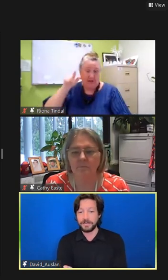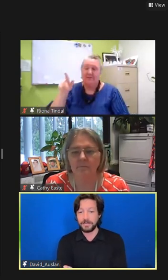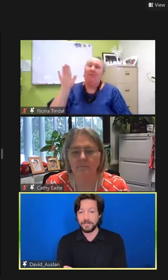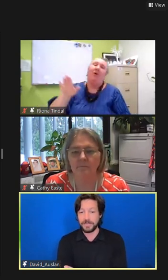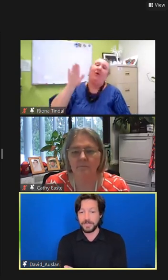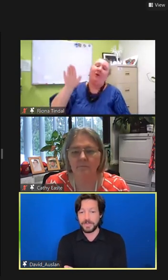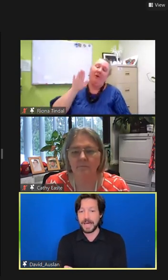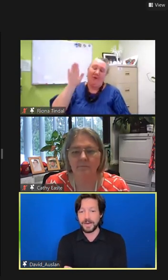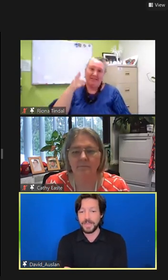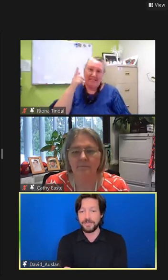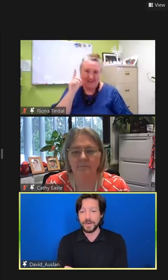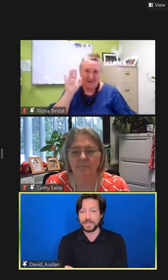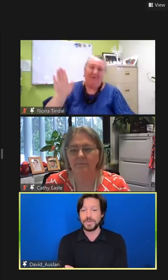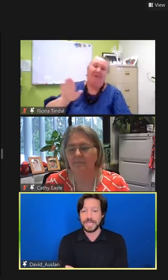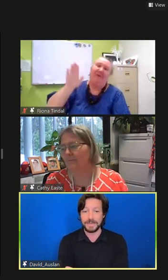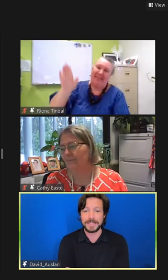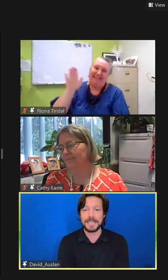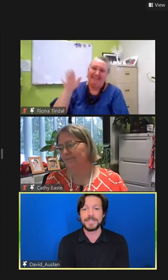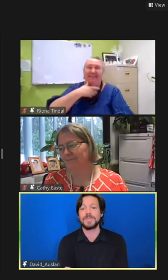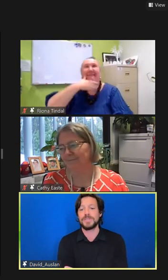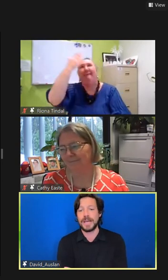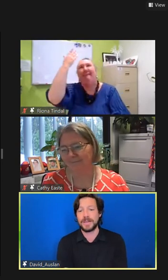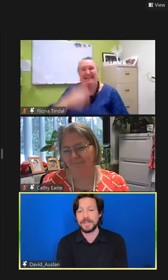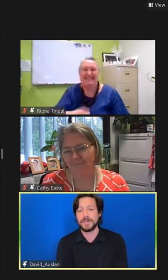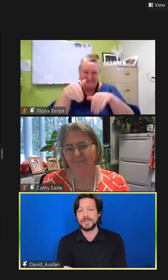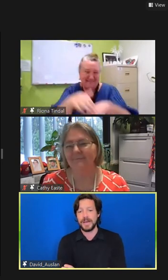I hadn't heard that for two years, but this teacher was just shouting this whole